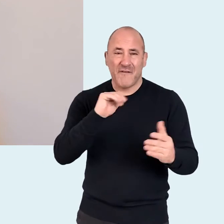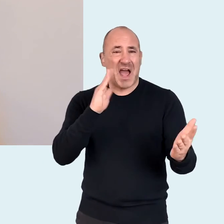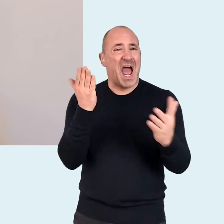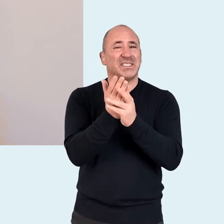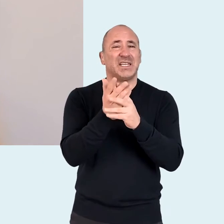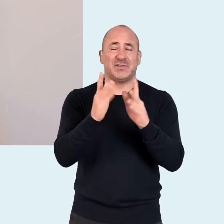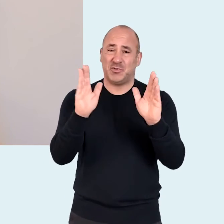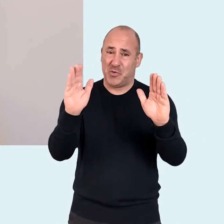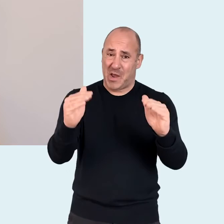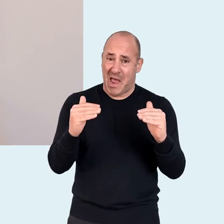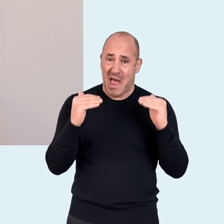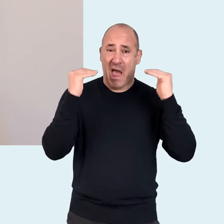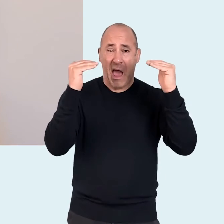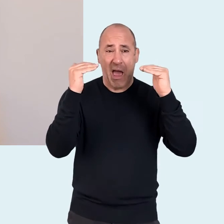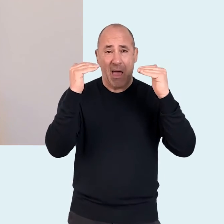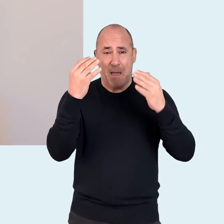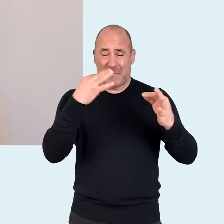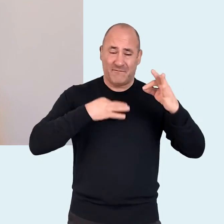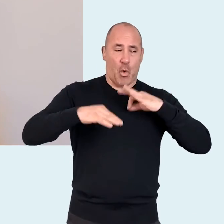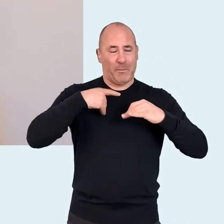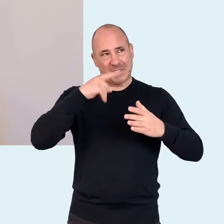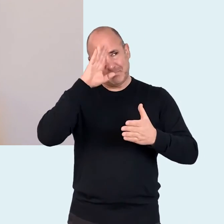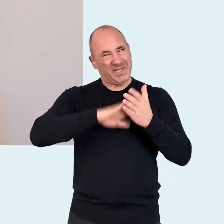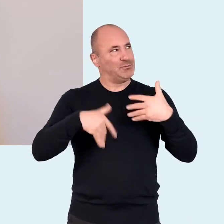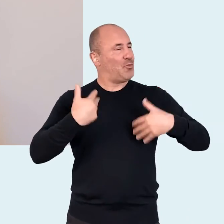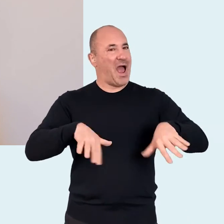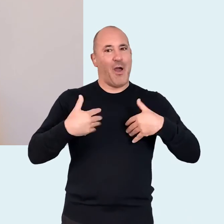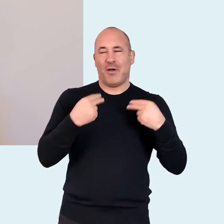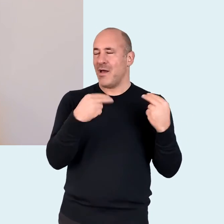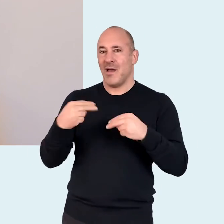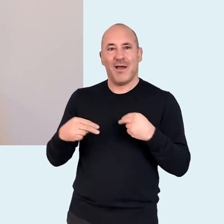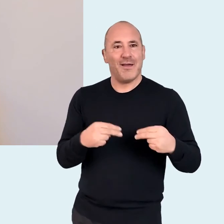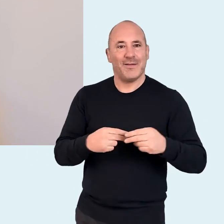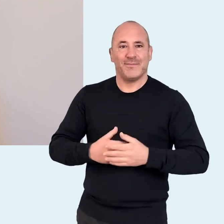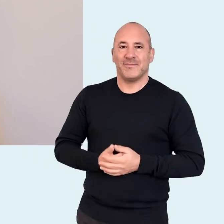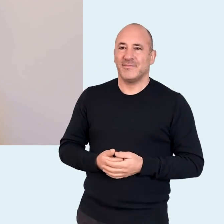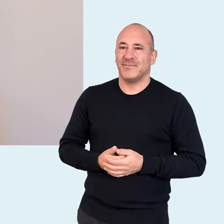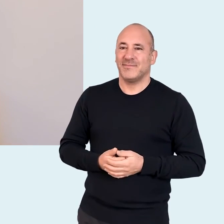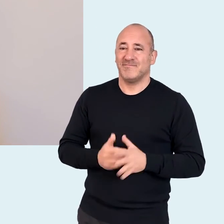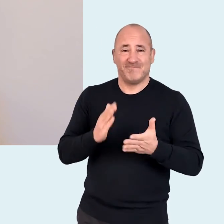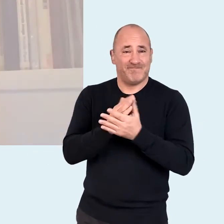everyone has access to high quality performance experiences.